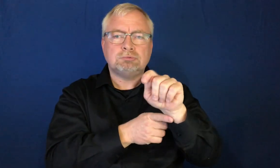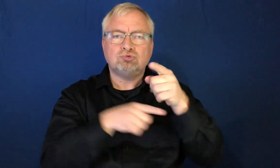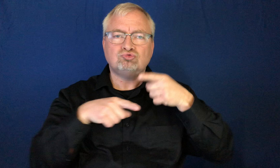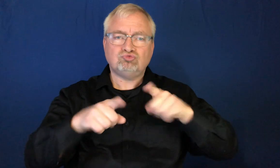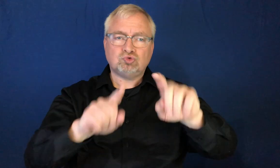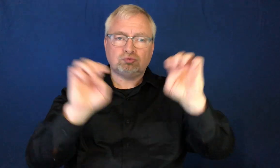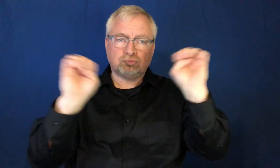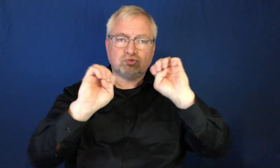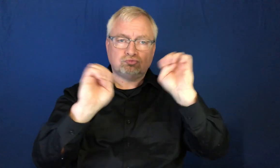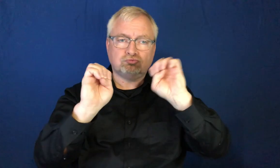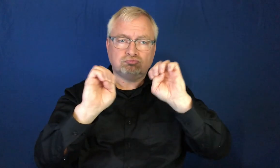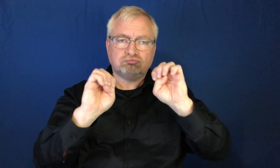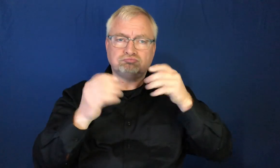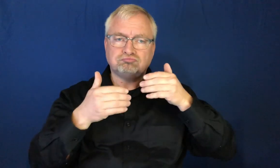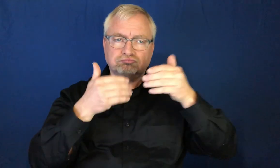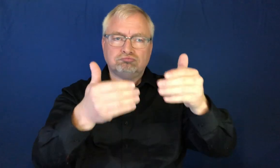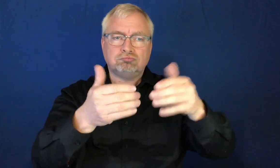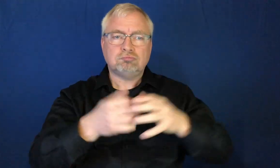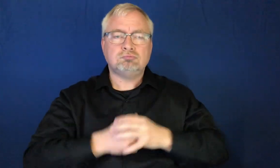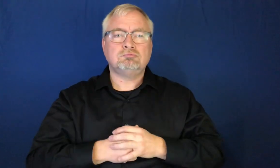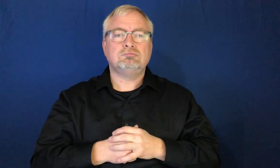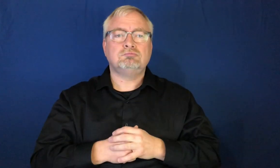during the peacetime emergency should continue to do so,